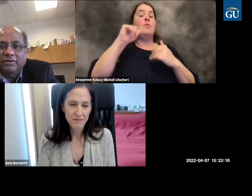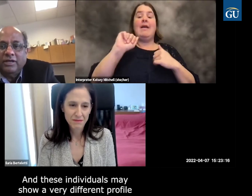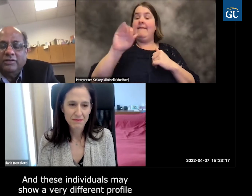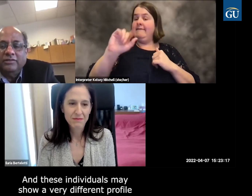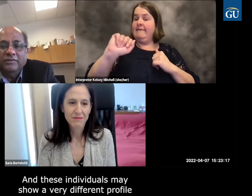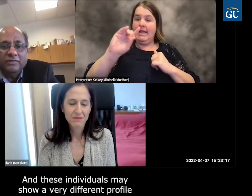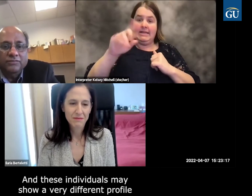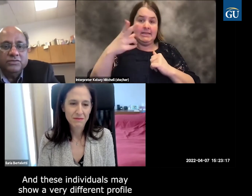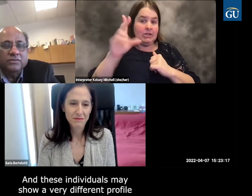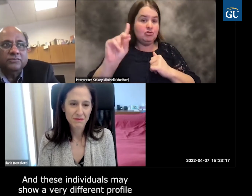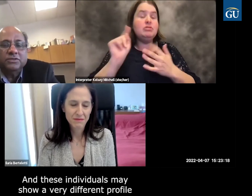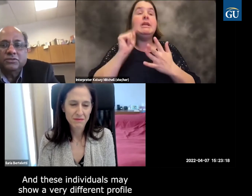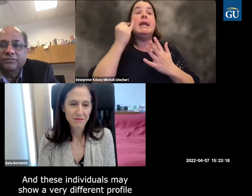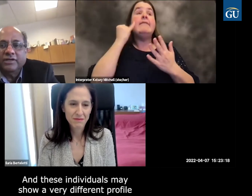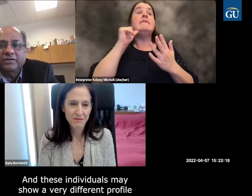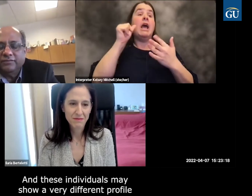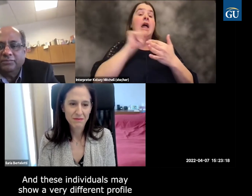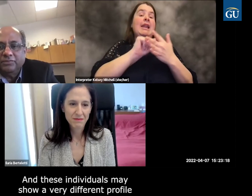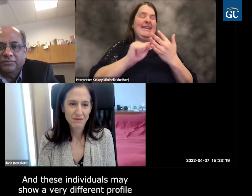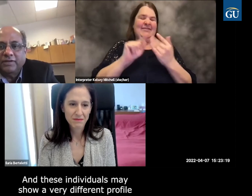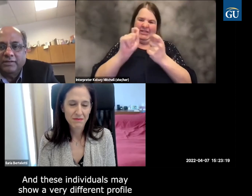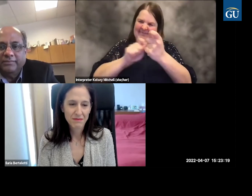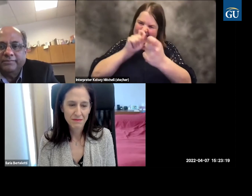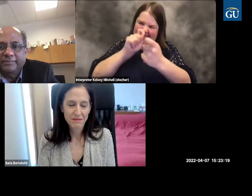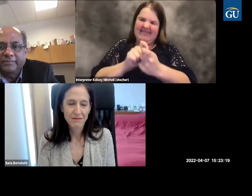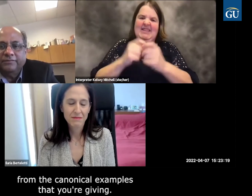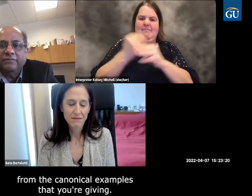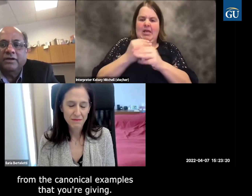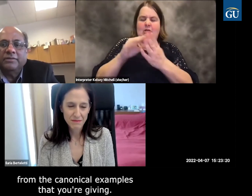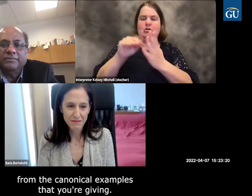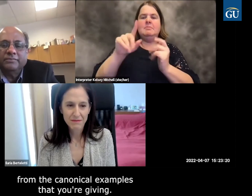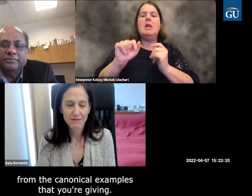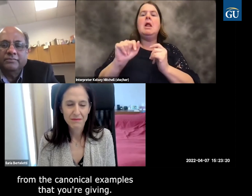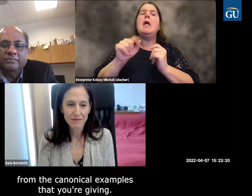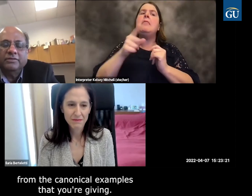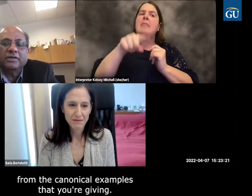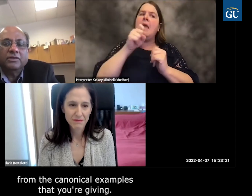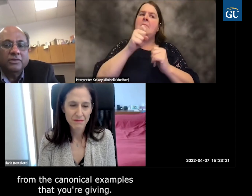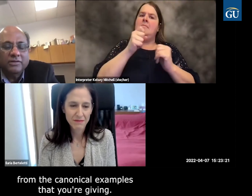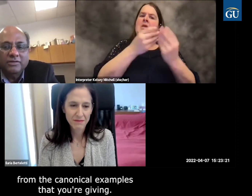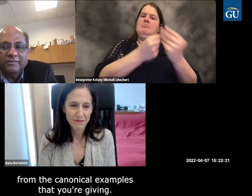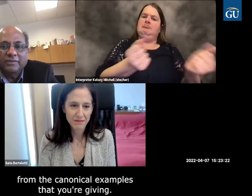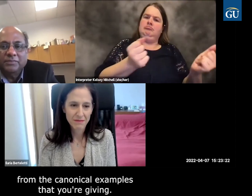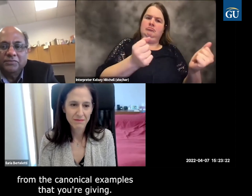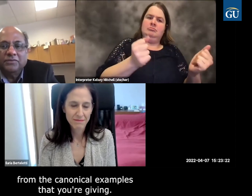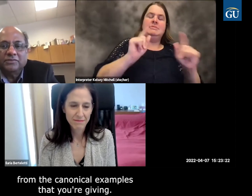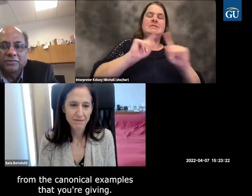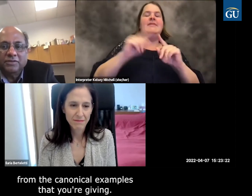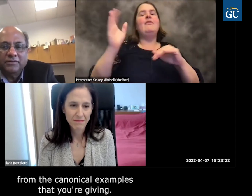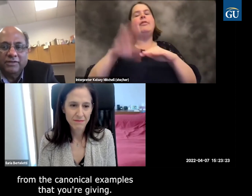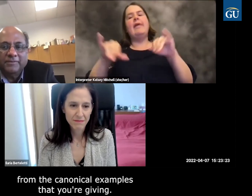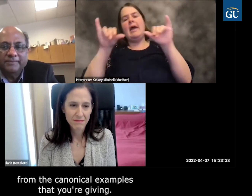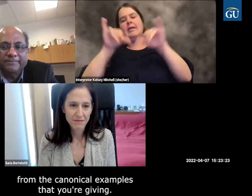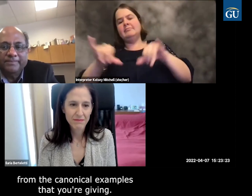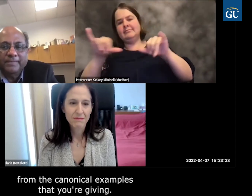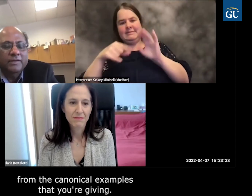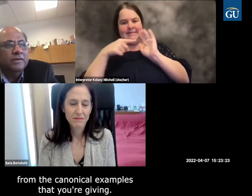and these individuals may show a very different profile from the canonical examples that you're